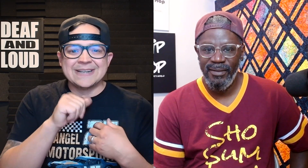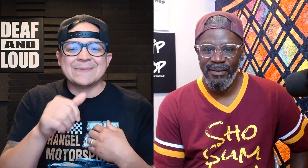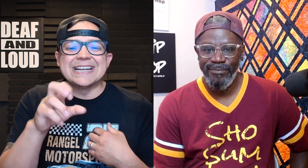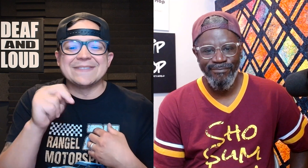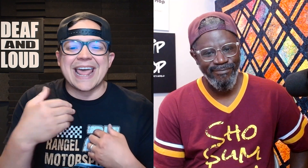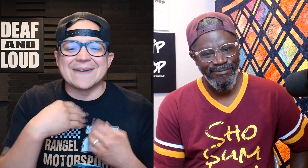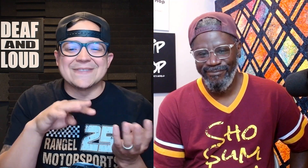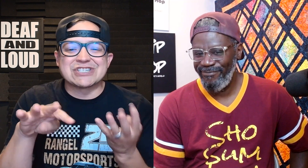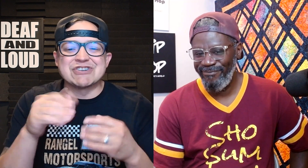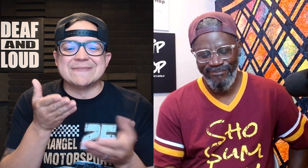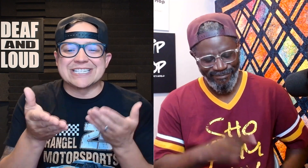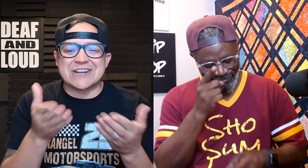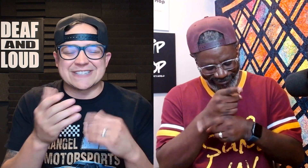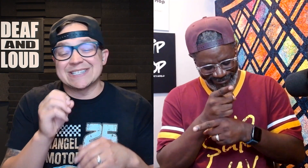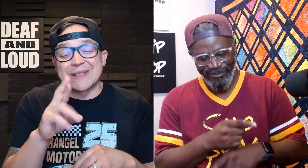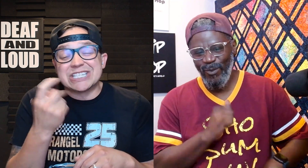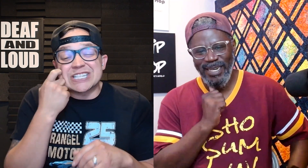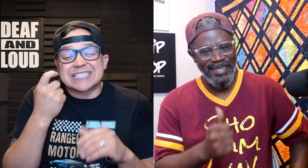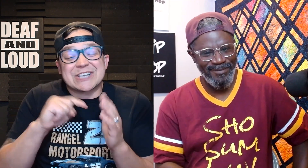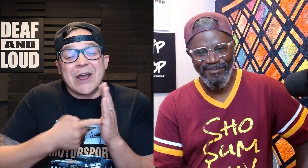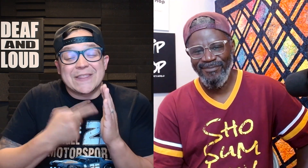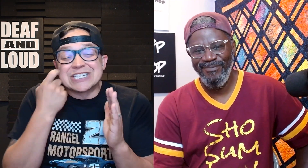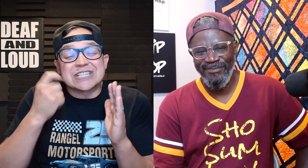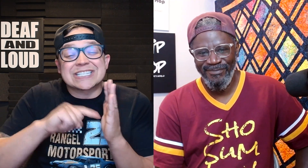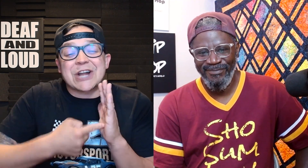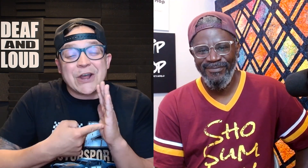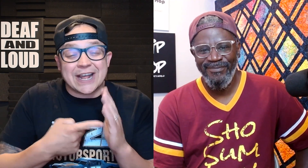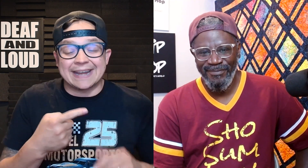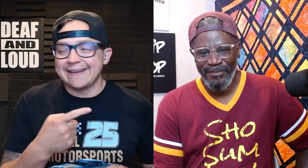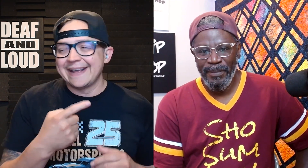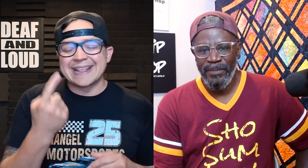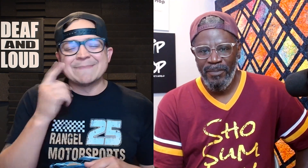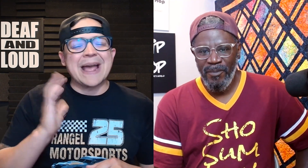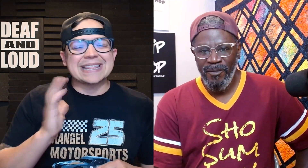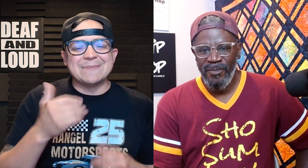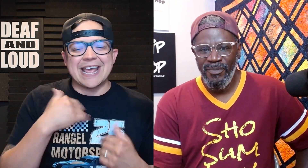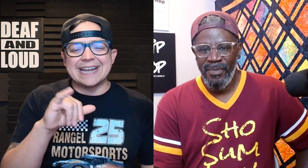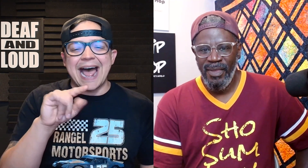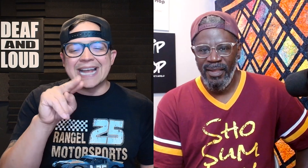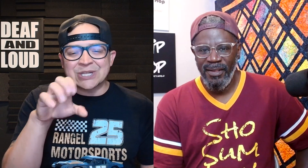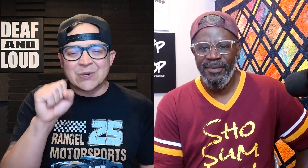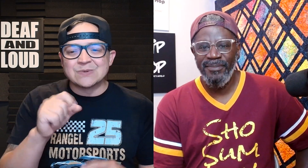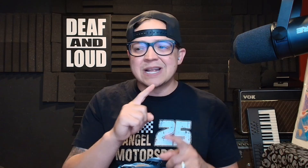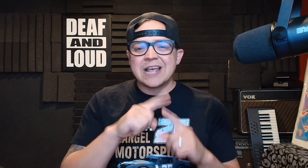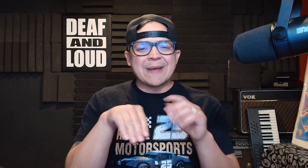we didn't even have streaming services, or they just started. They just started. Back then we had iTunes, but